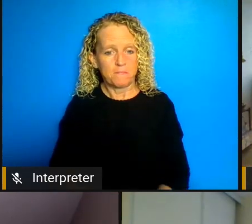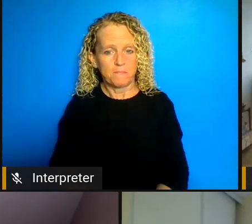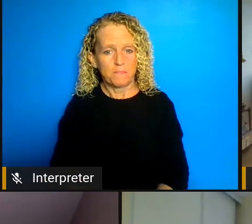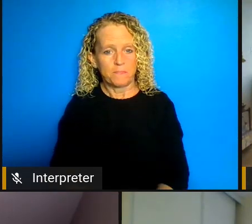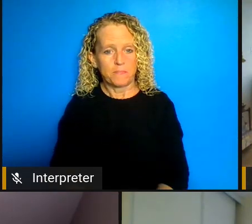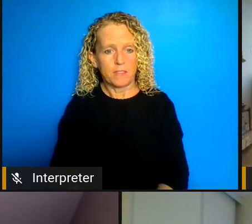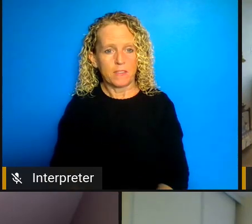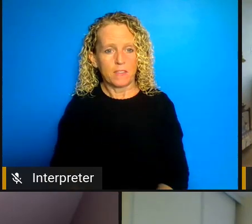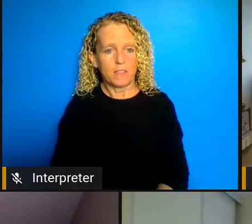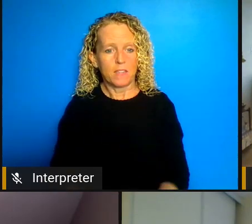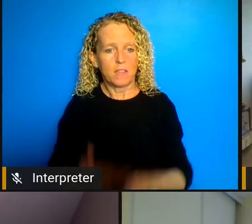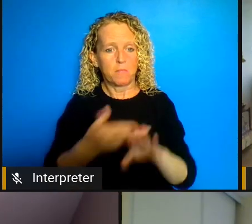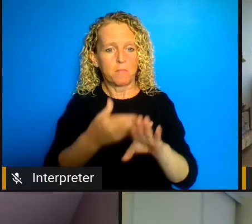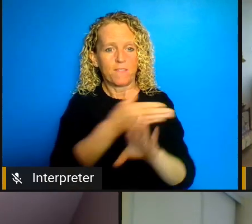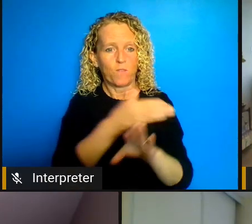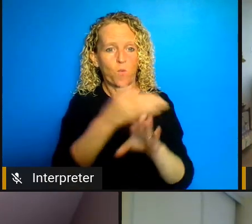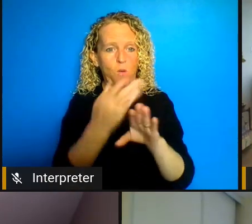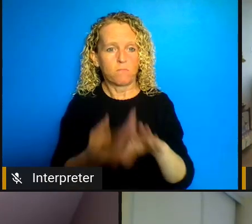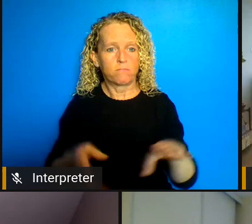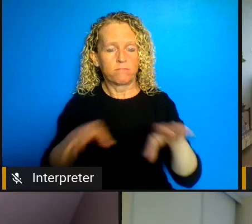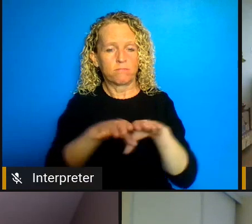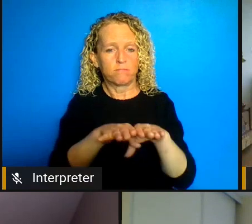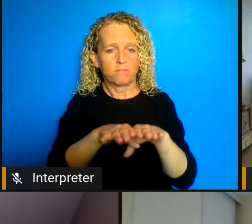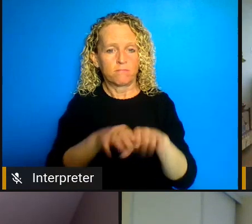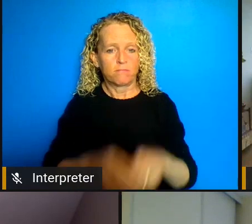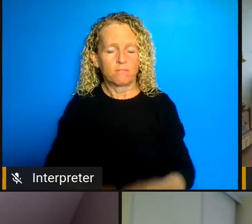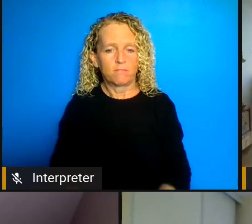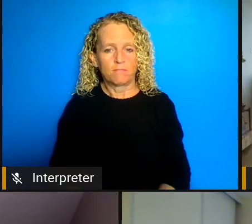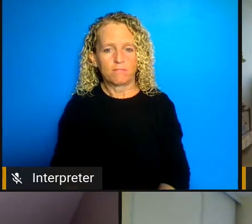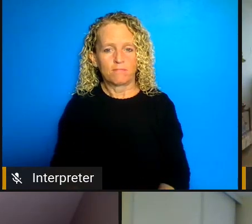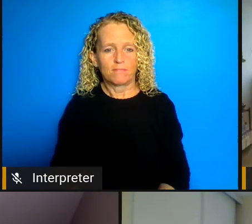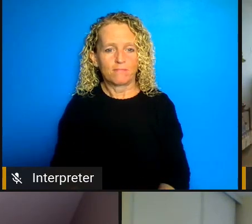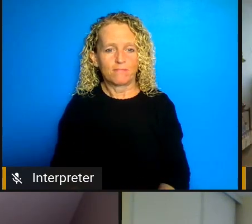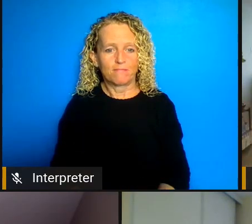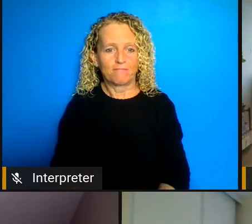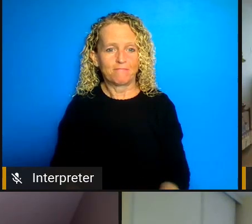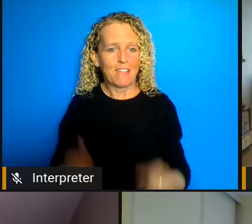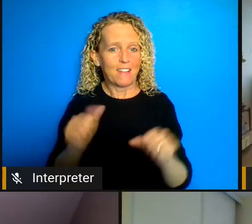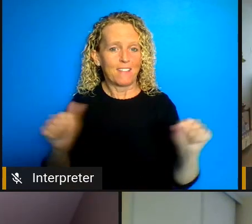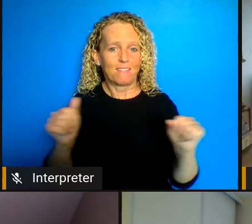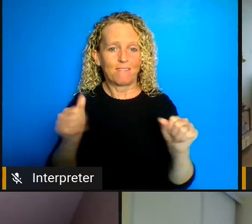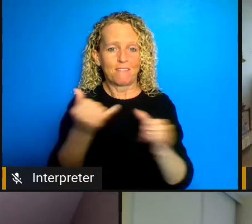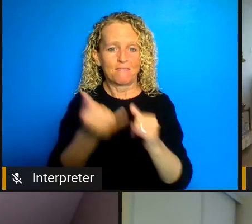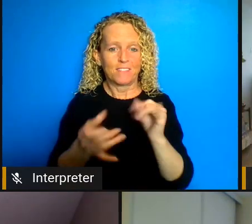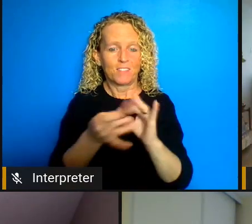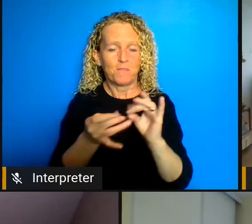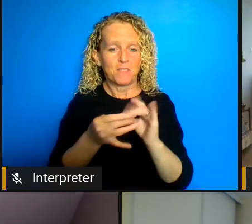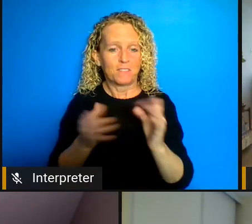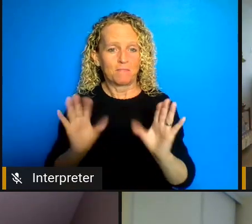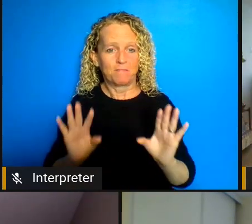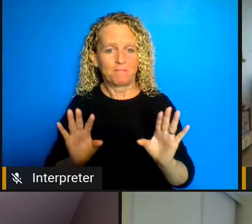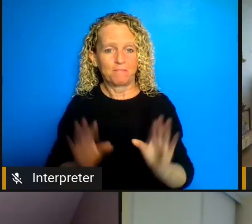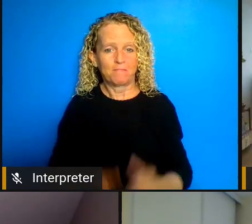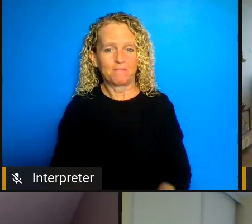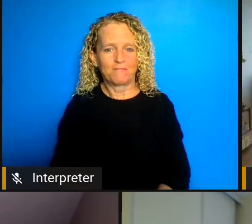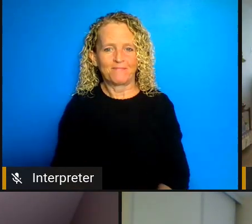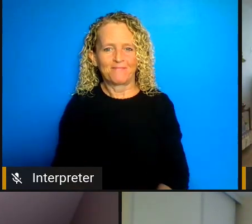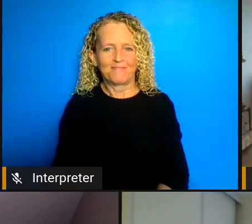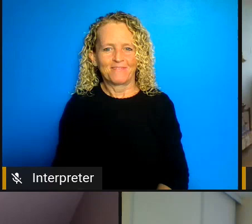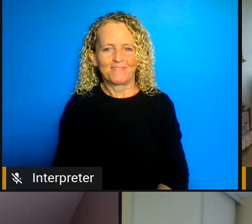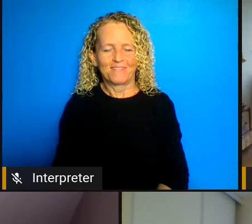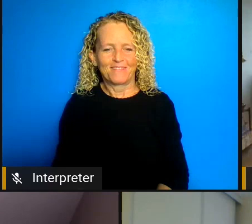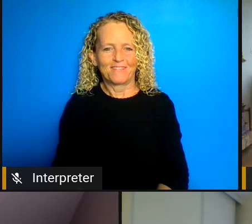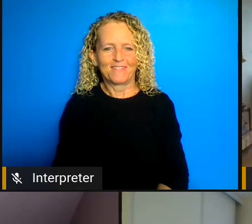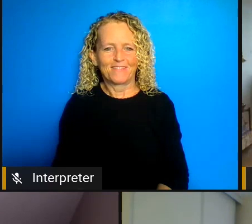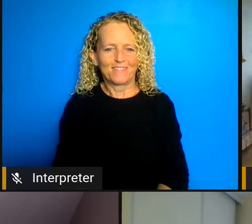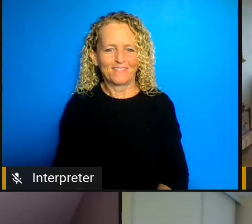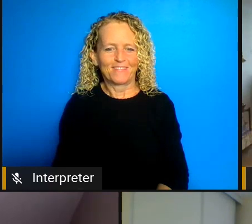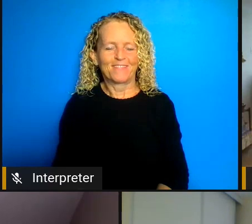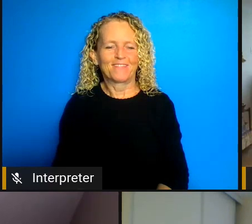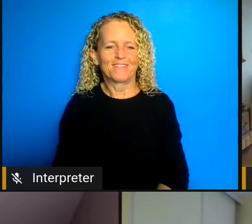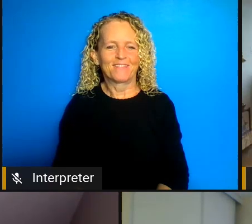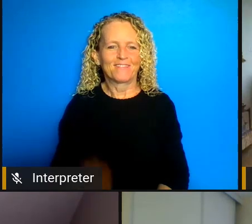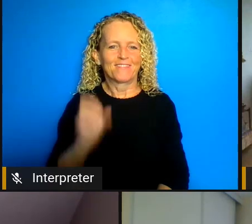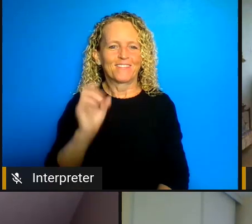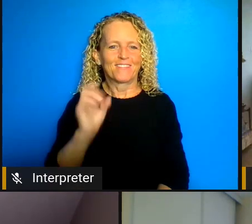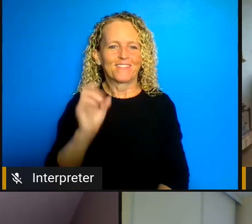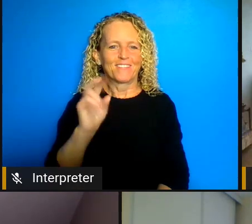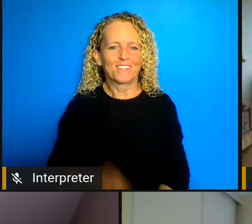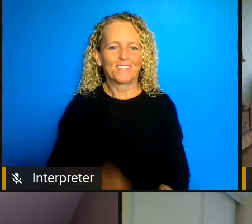close the session. Last thoughts anybody? No well okay well first